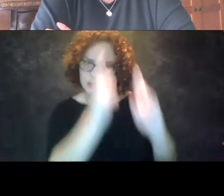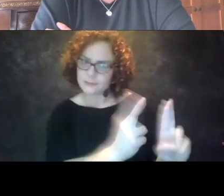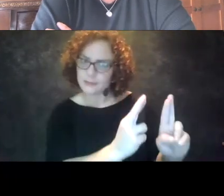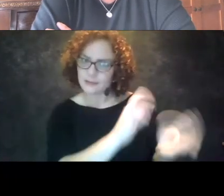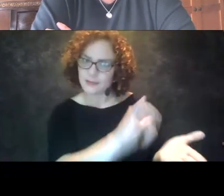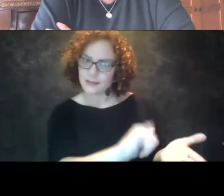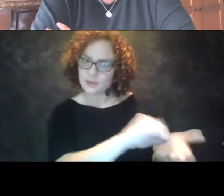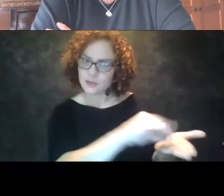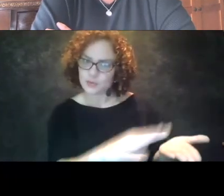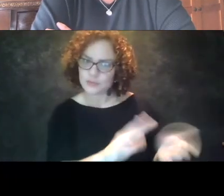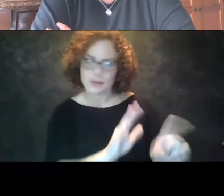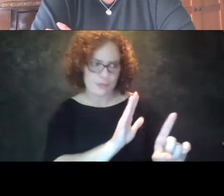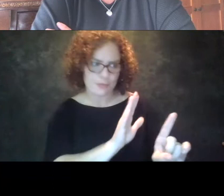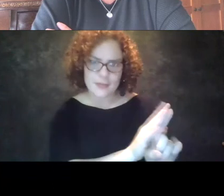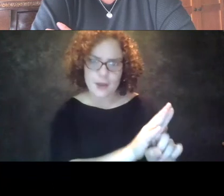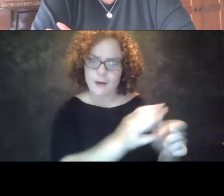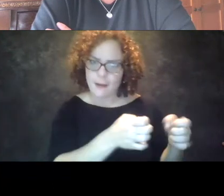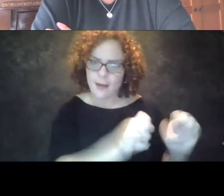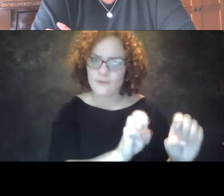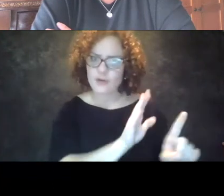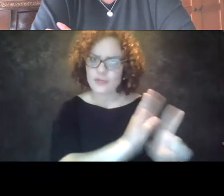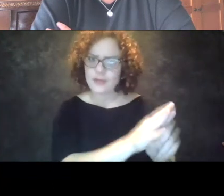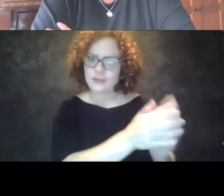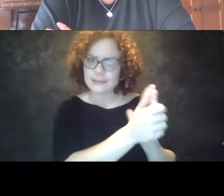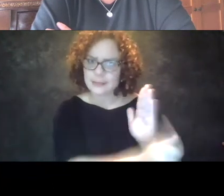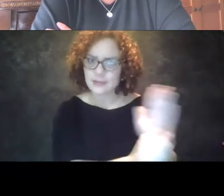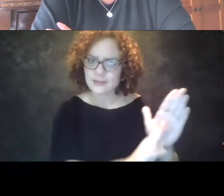their efforts. And you know, and their skill development, no matter where they are the